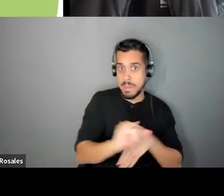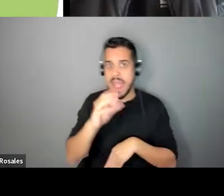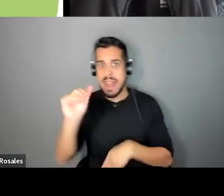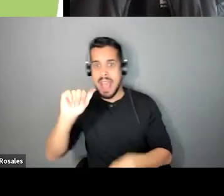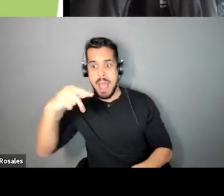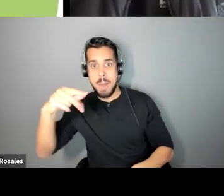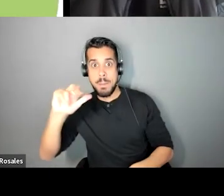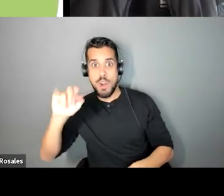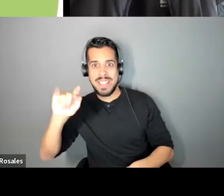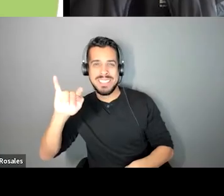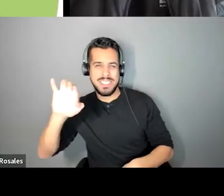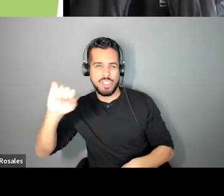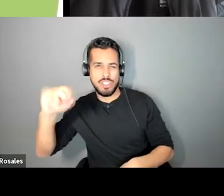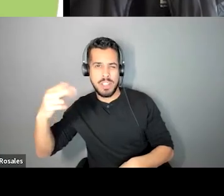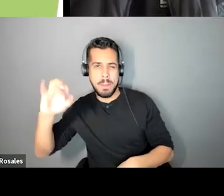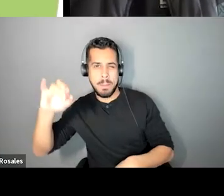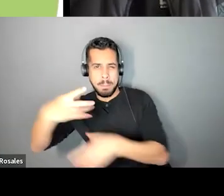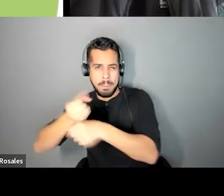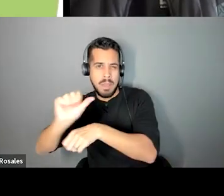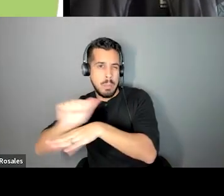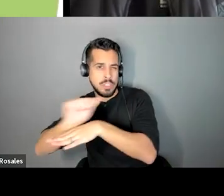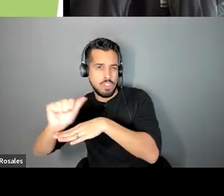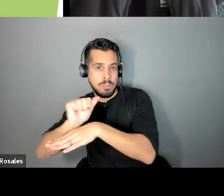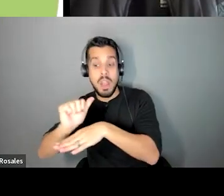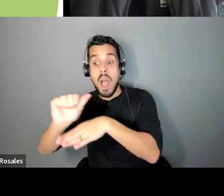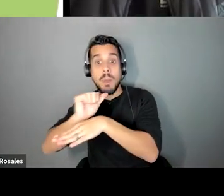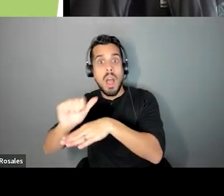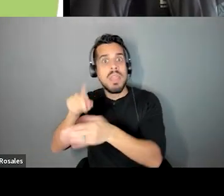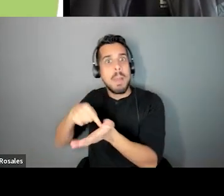is that apprenticeships are always paid. Always paid.